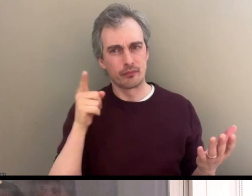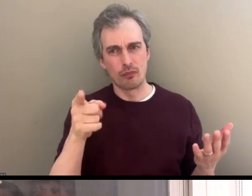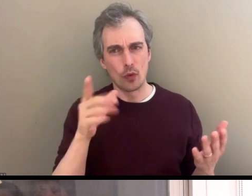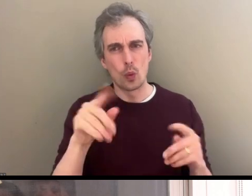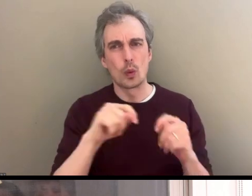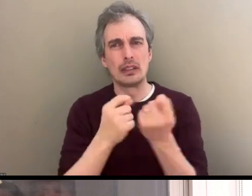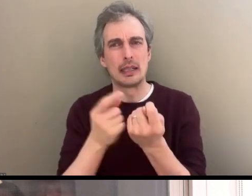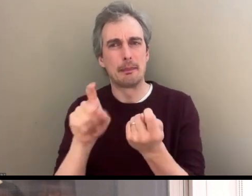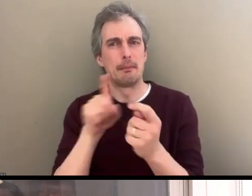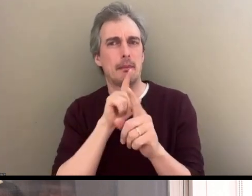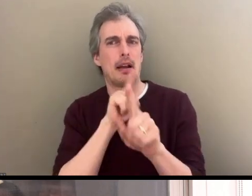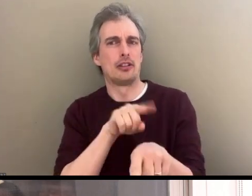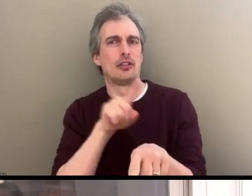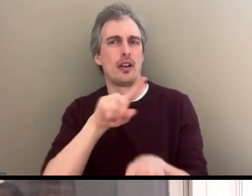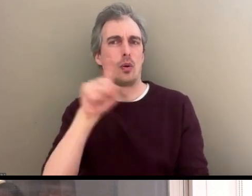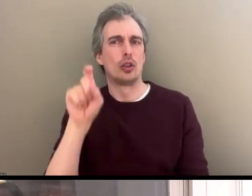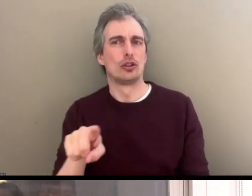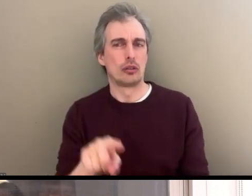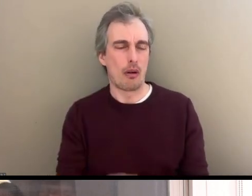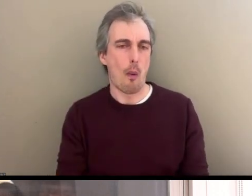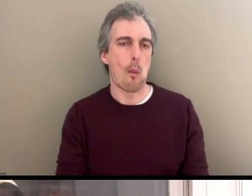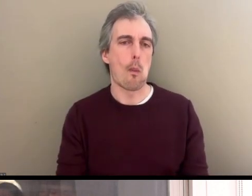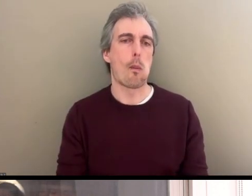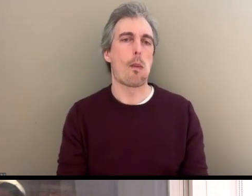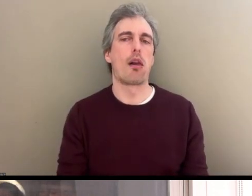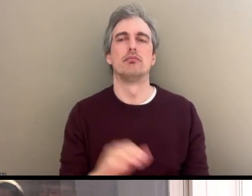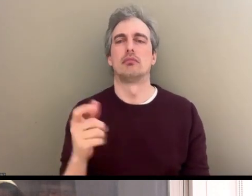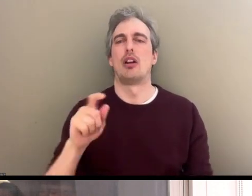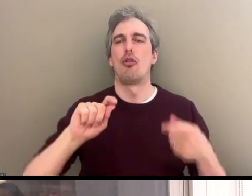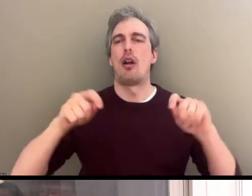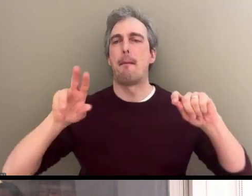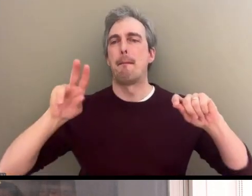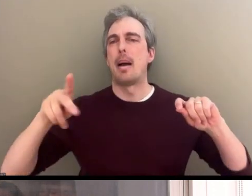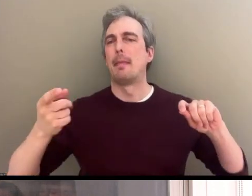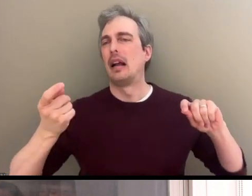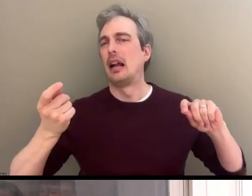Next, we're going to wrap up a little bit. Again, a nice, nice, encouraging slide here.